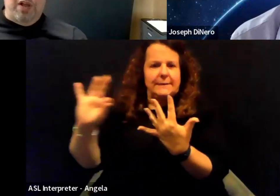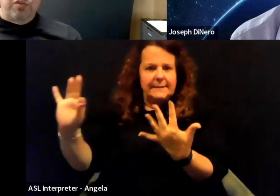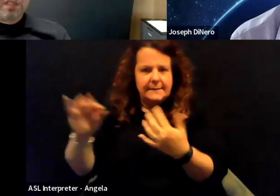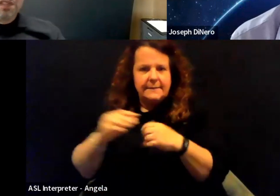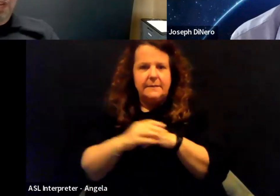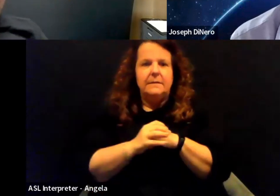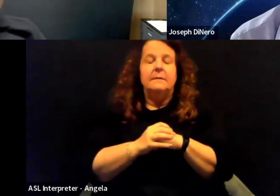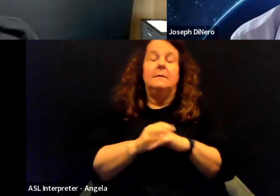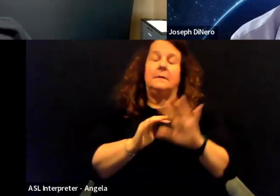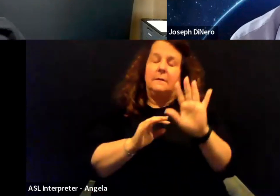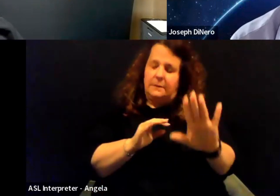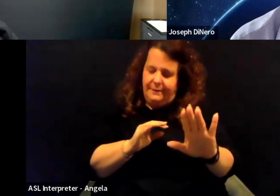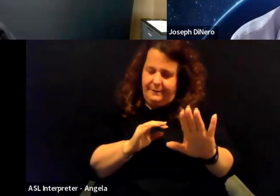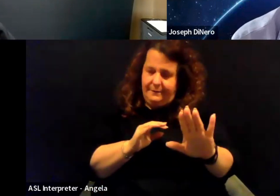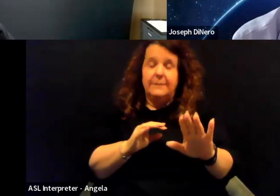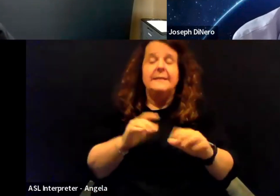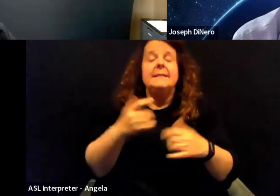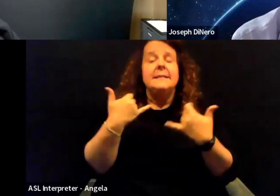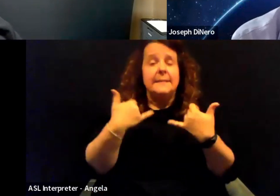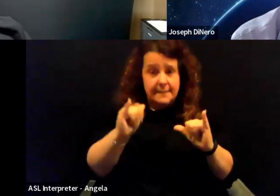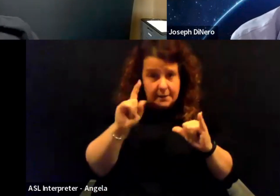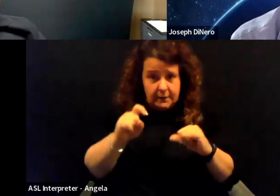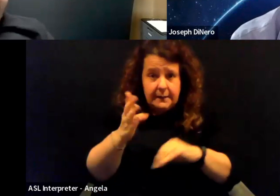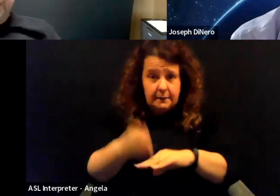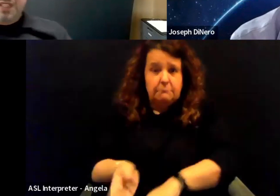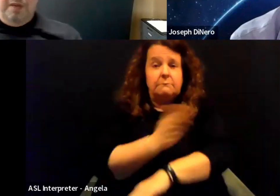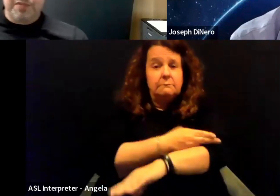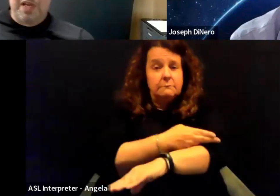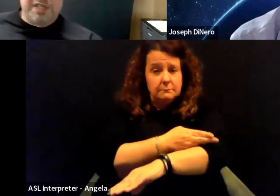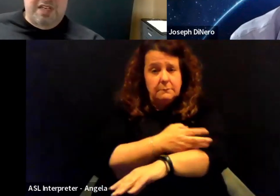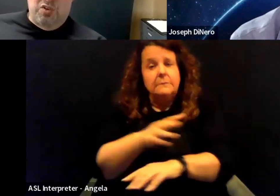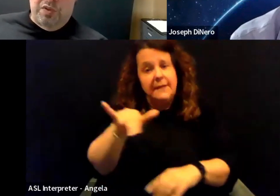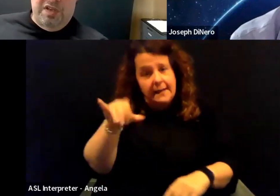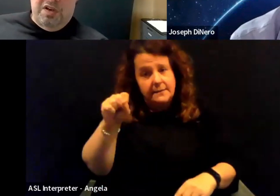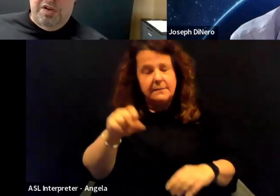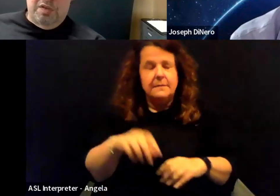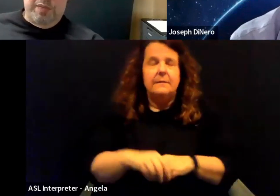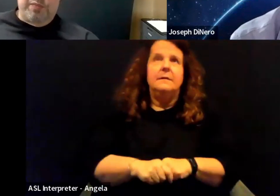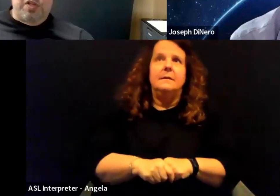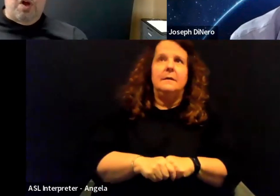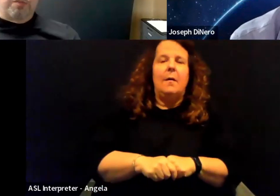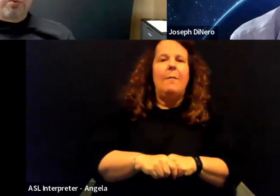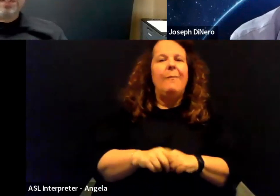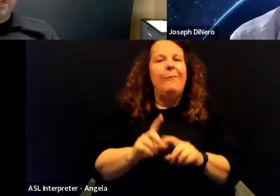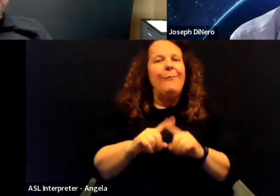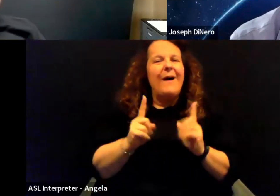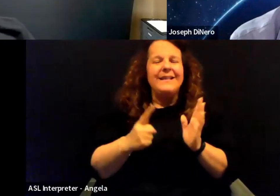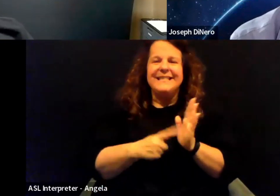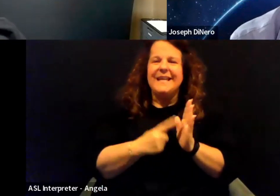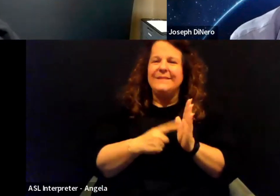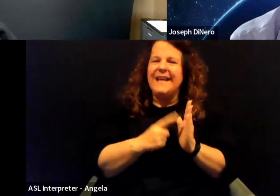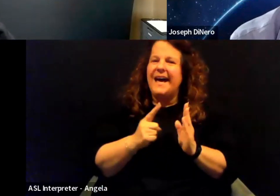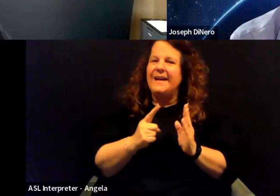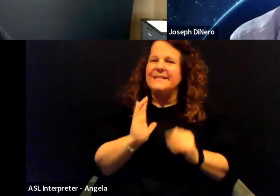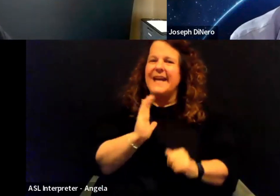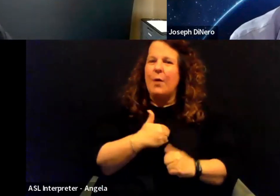ground to take, but sometimes I don't think our young people are presented with all the options.